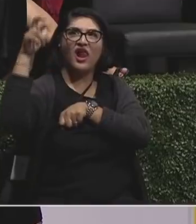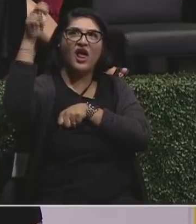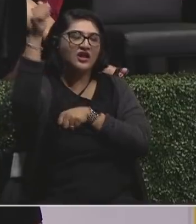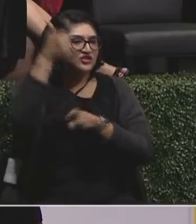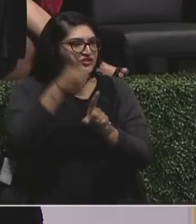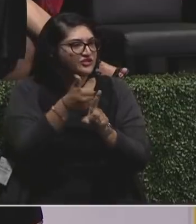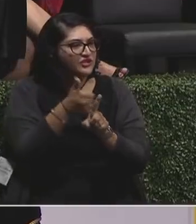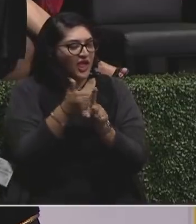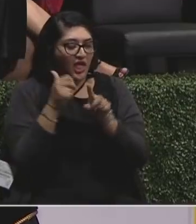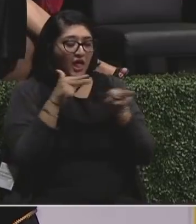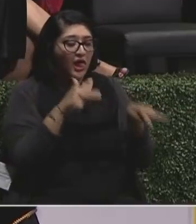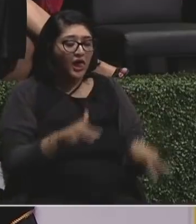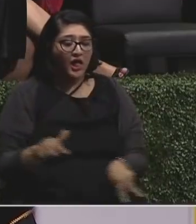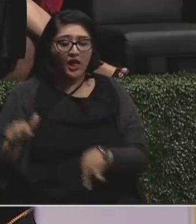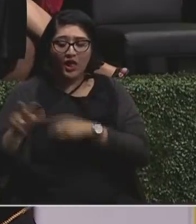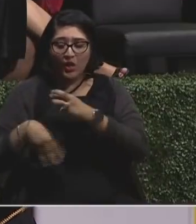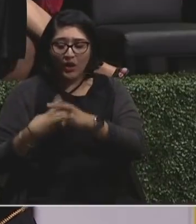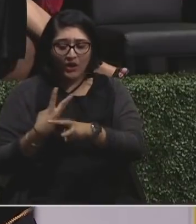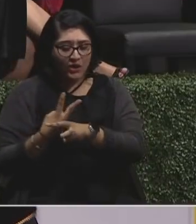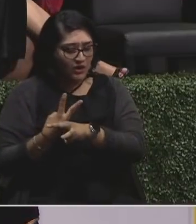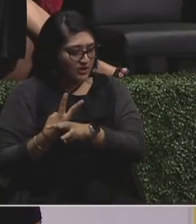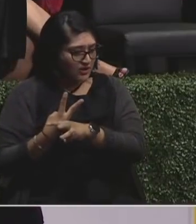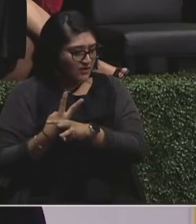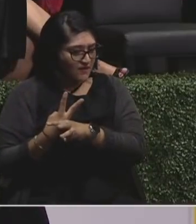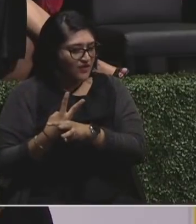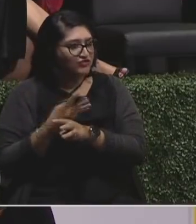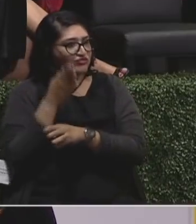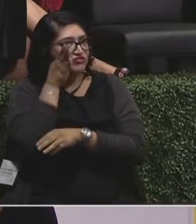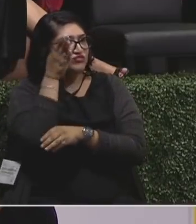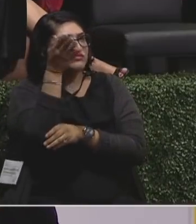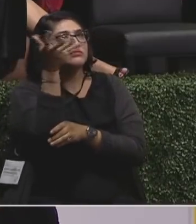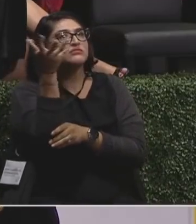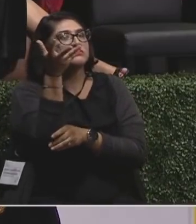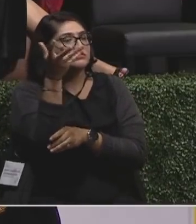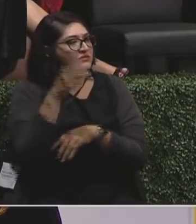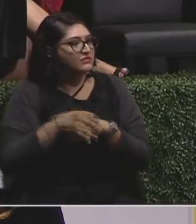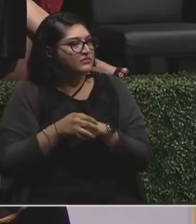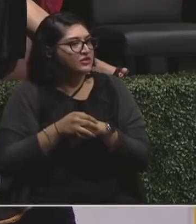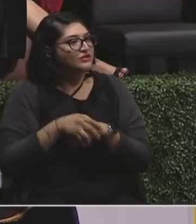TODAY YOU STAND ON THE PEAK OF A GREAT MOUNTAIN, LOOKING AT THE WORLD AND YOUR FUTURE.